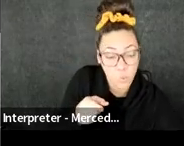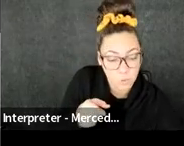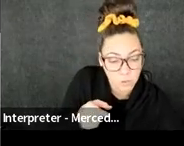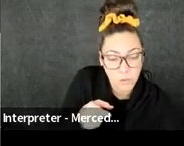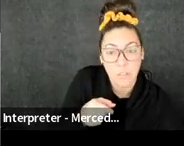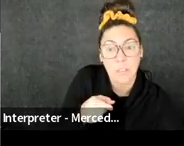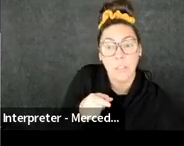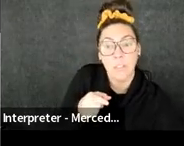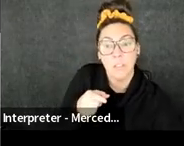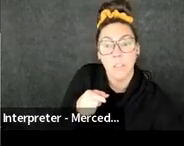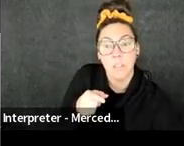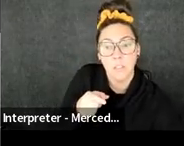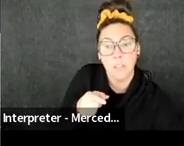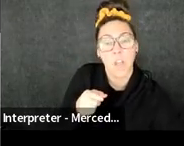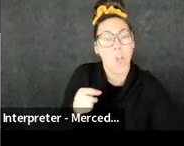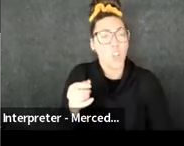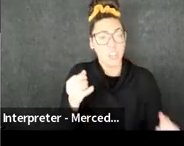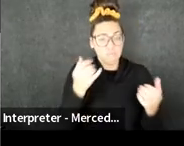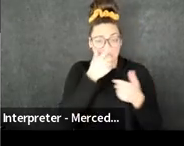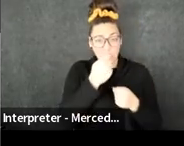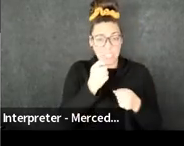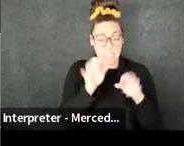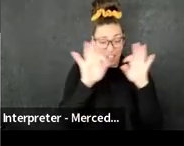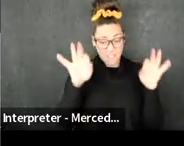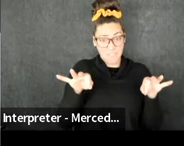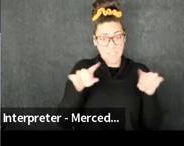or information video that Enrique and I made to be sent out to your students